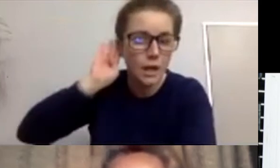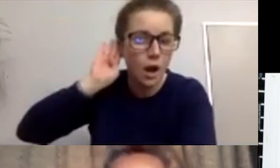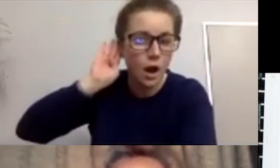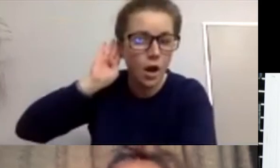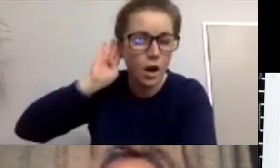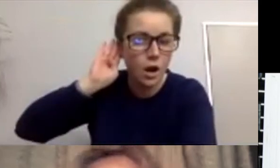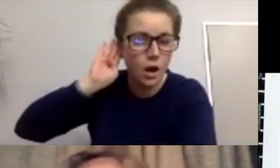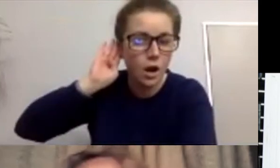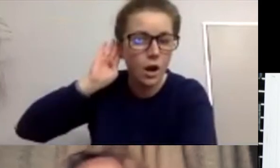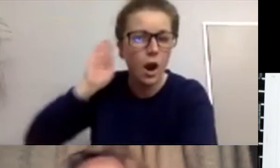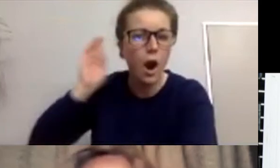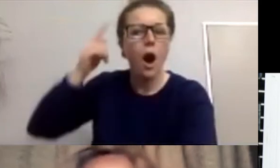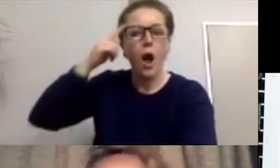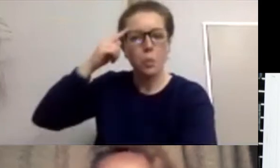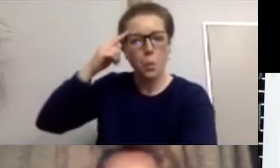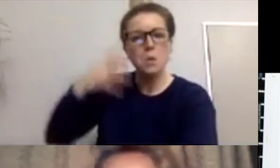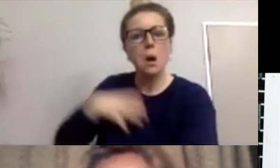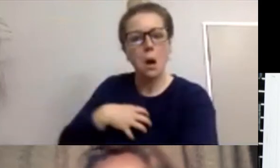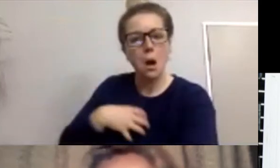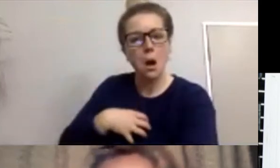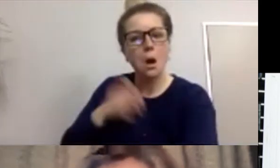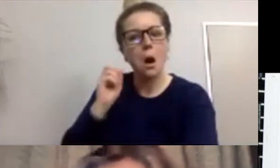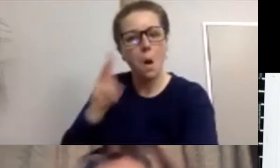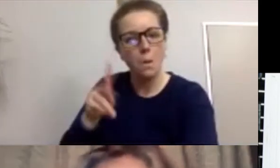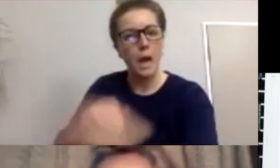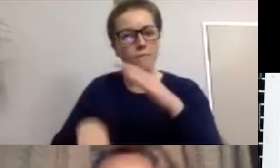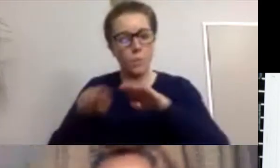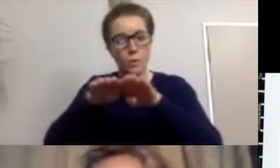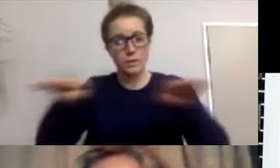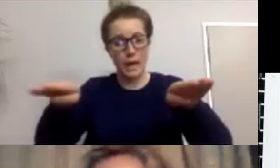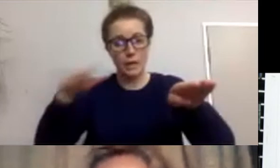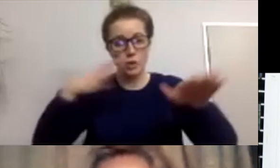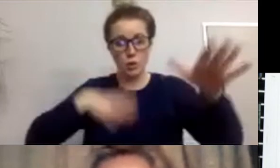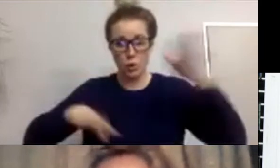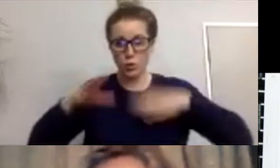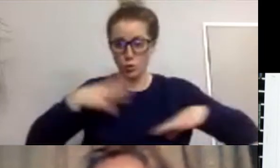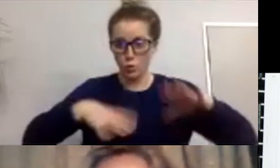So I thought why don't we set all the stage and the costume around the stage,